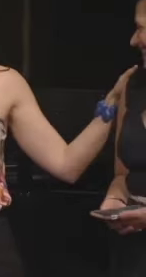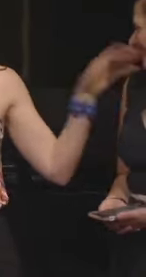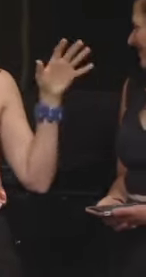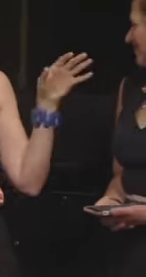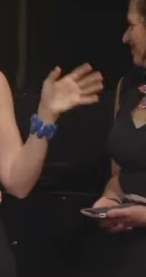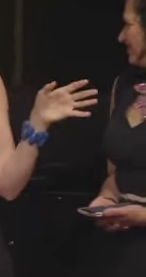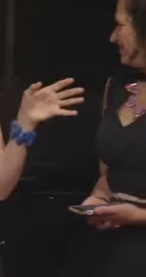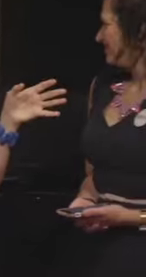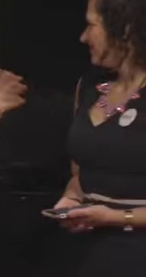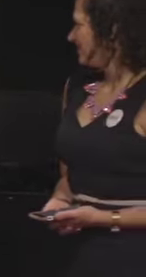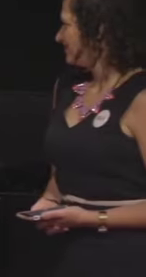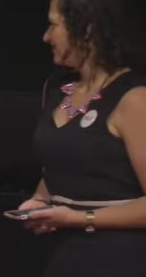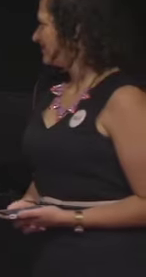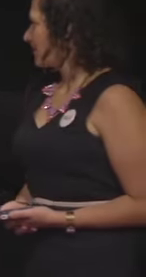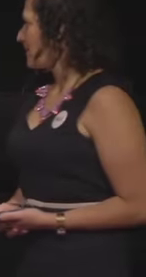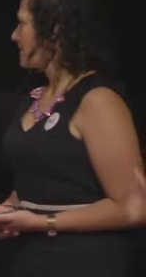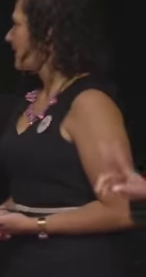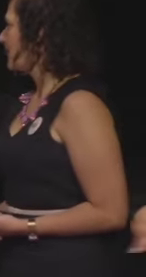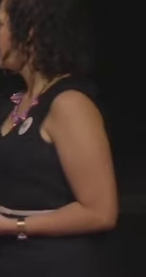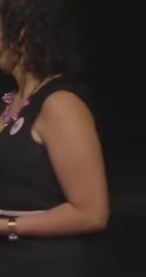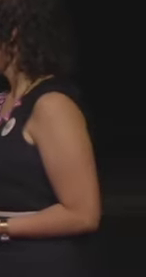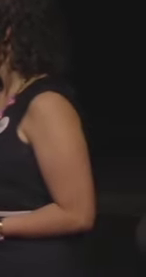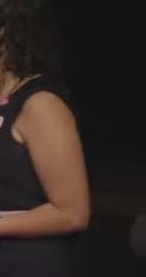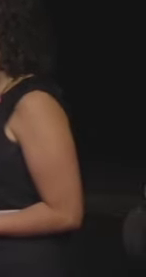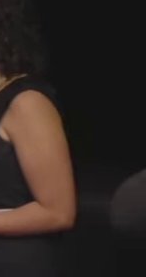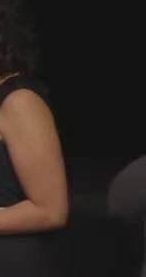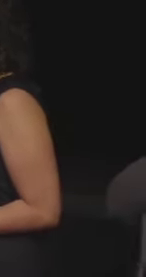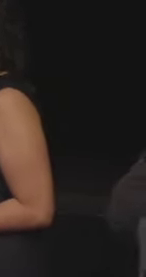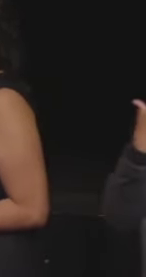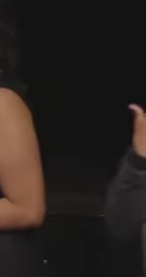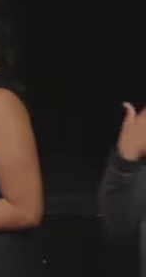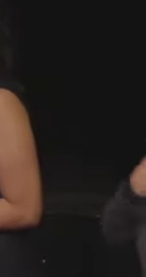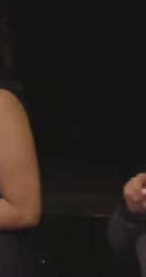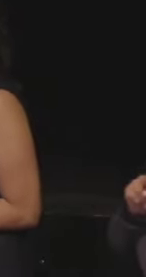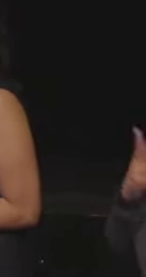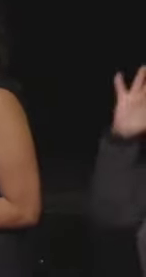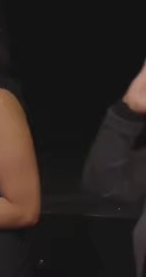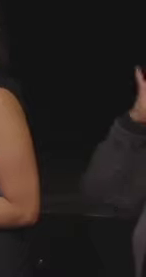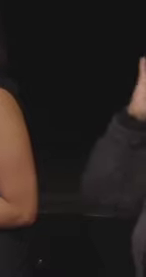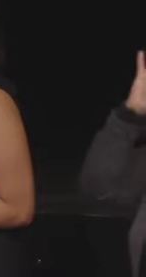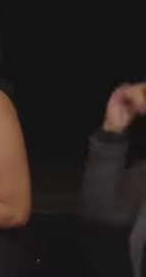a lot of movies on TV don't show lyrics, and it's so annoying because you're like, "I can hear,